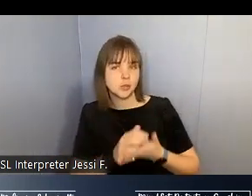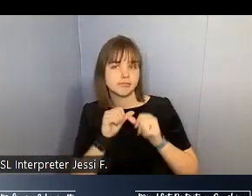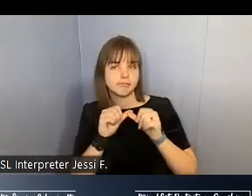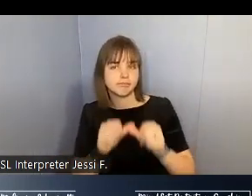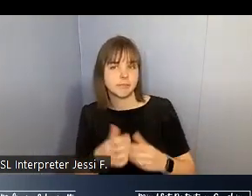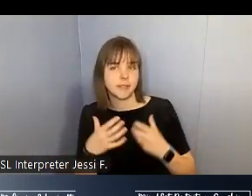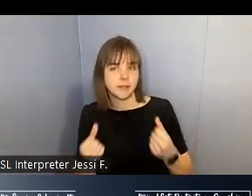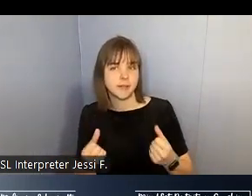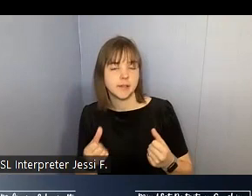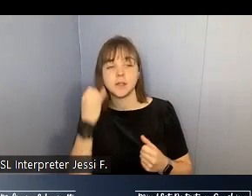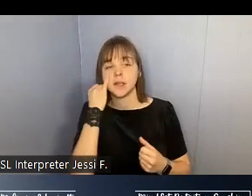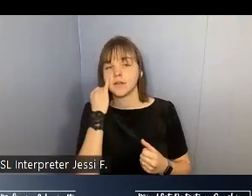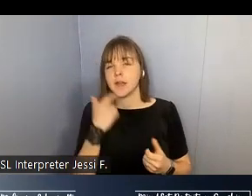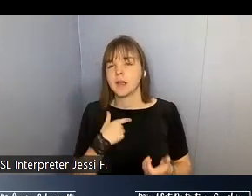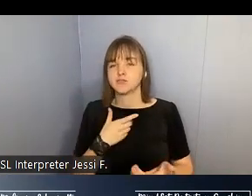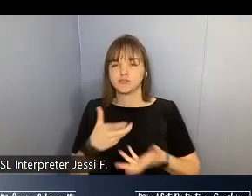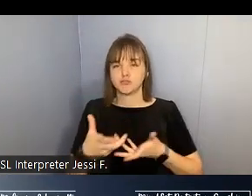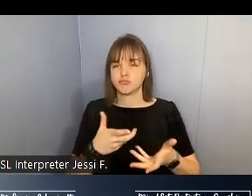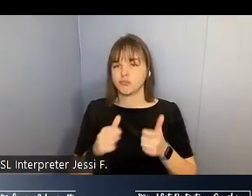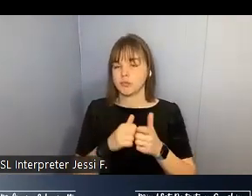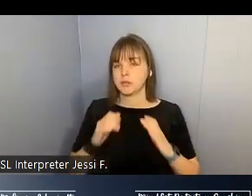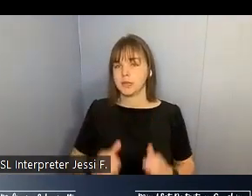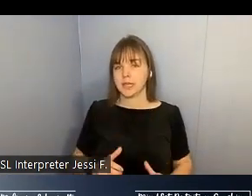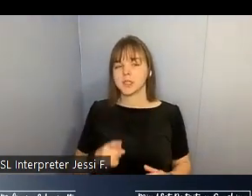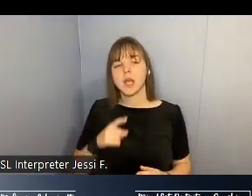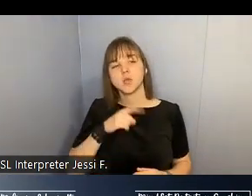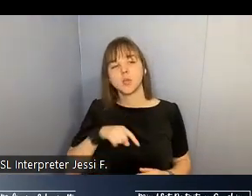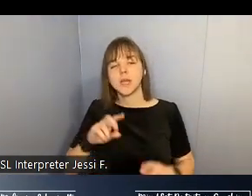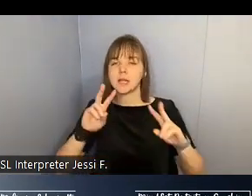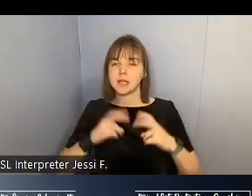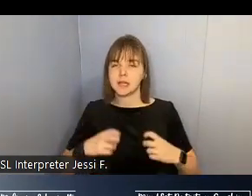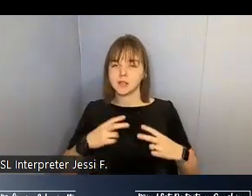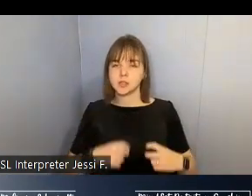we try to come from a place of addition versus removal.